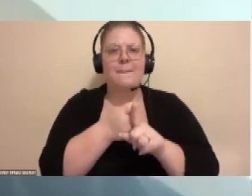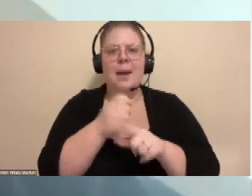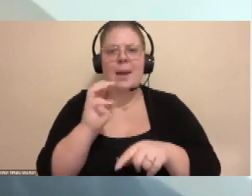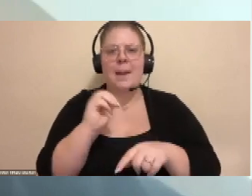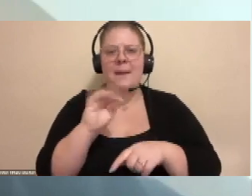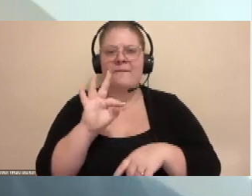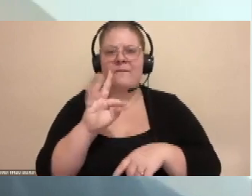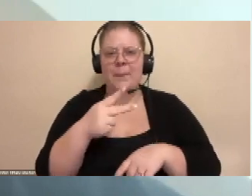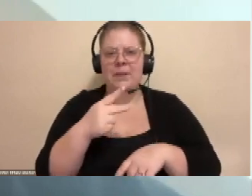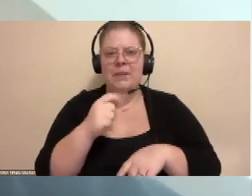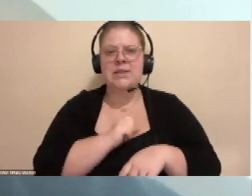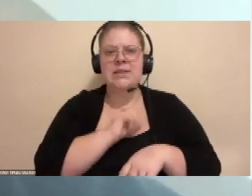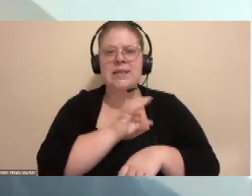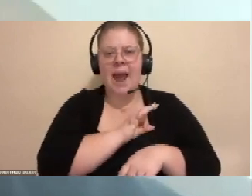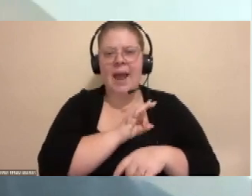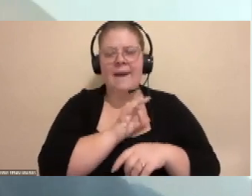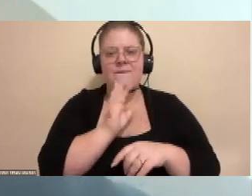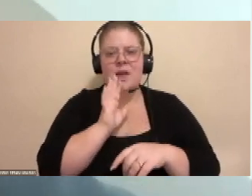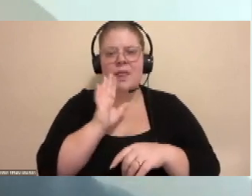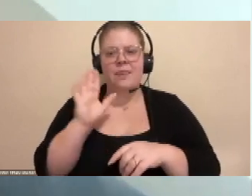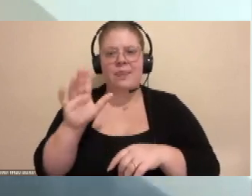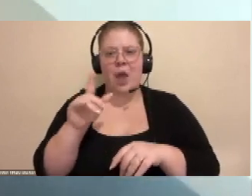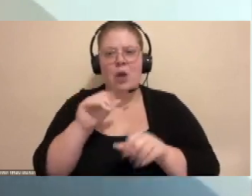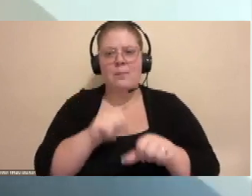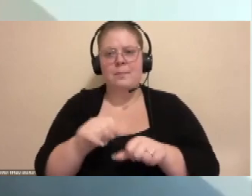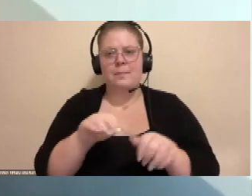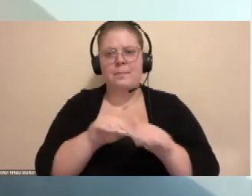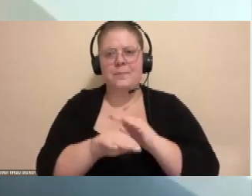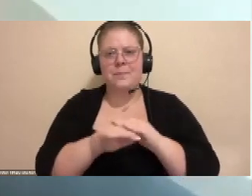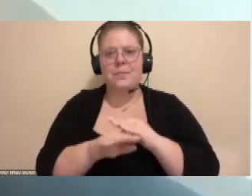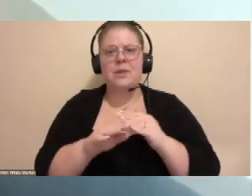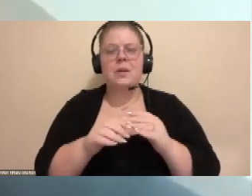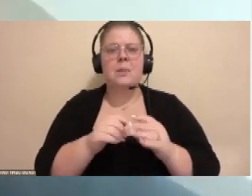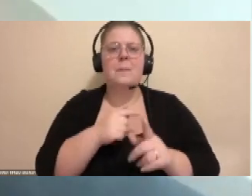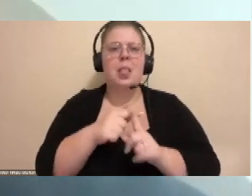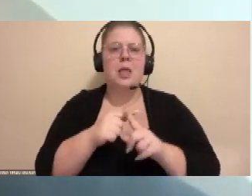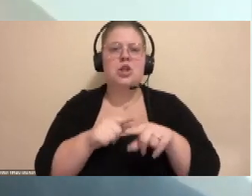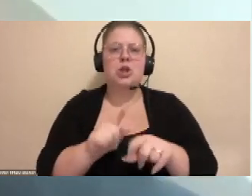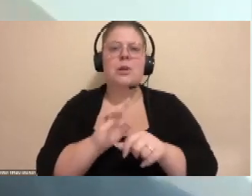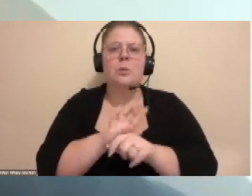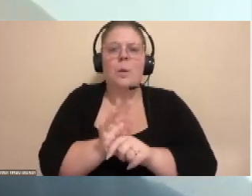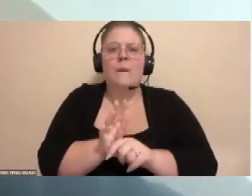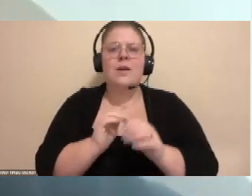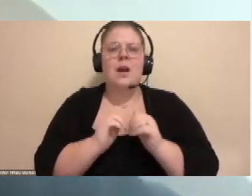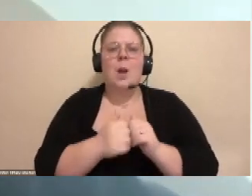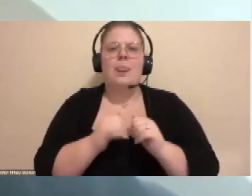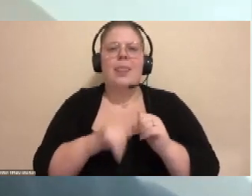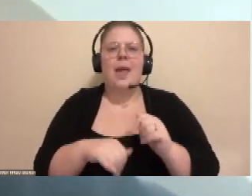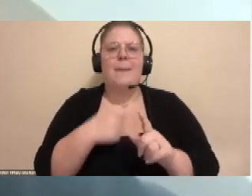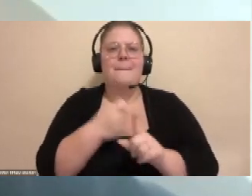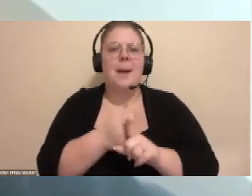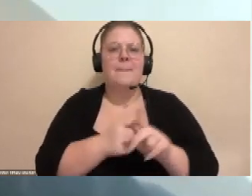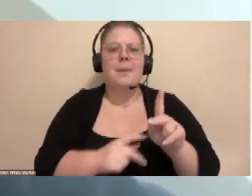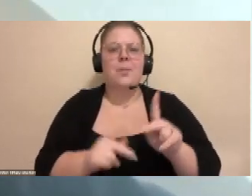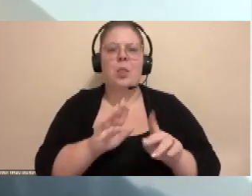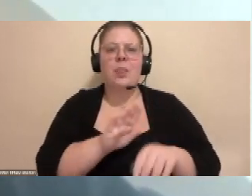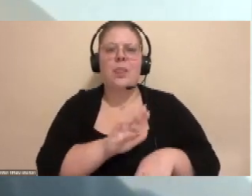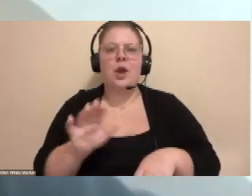a change in people's ability during covid to make contact with